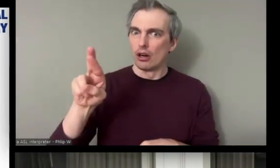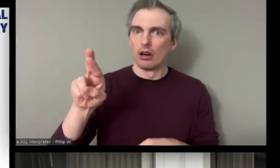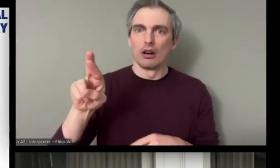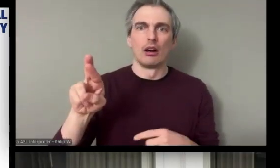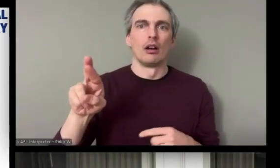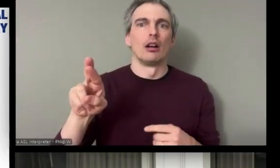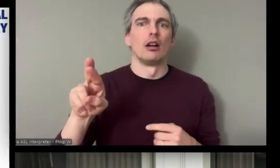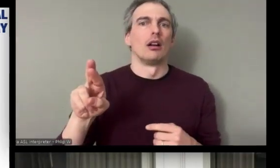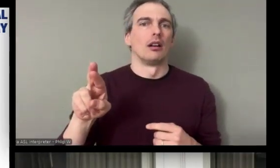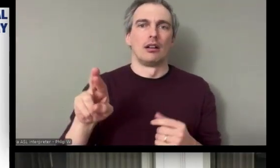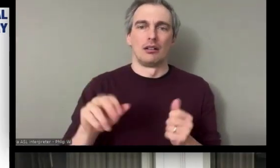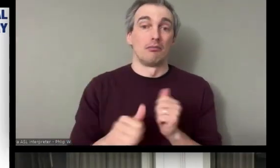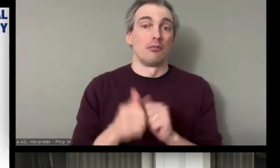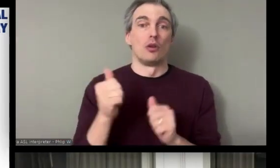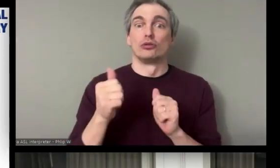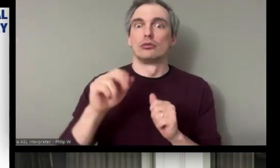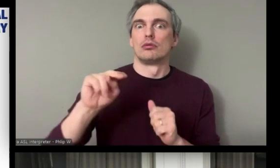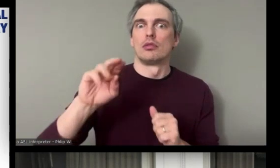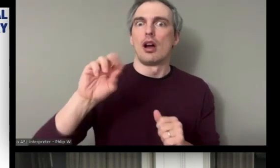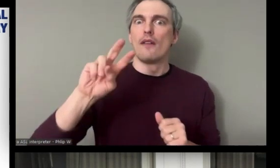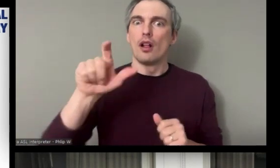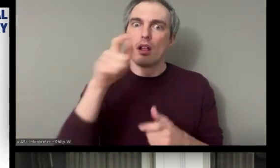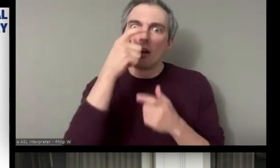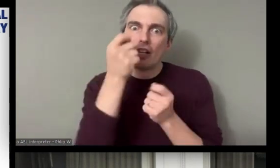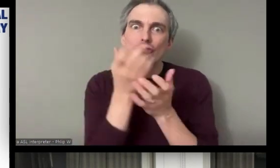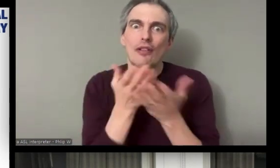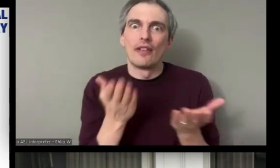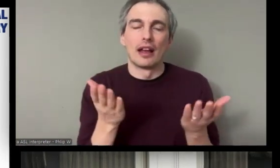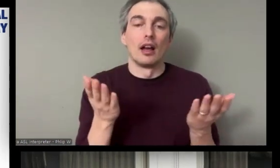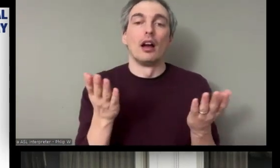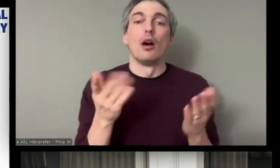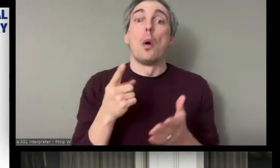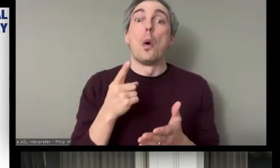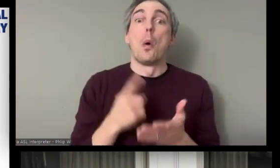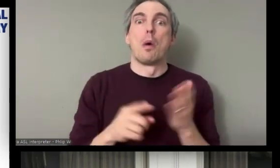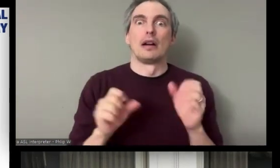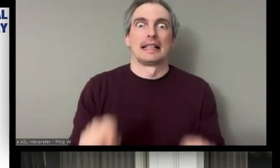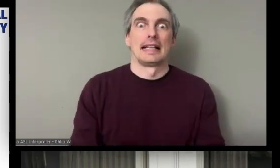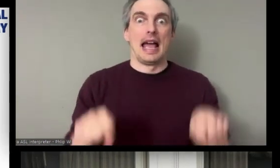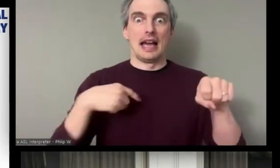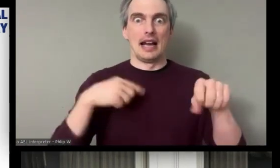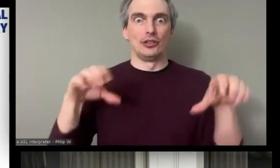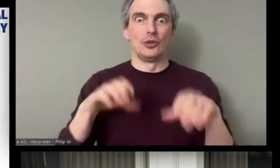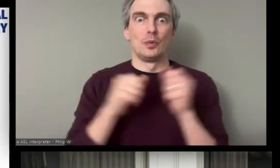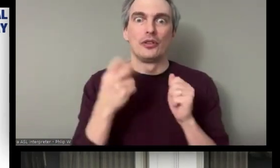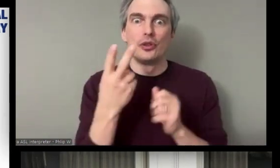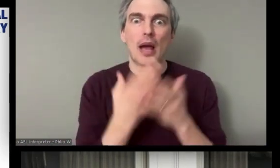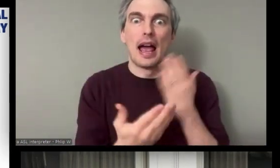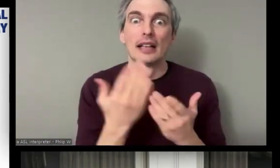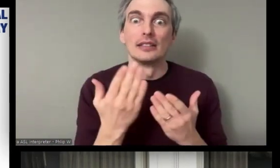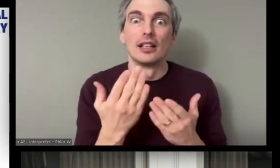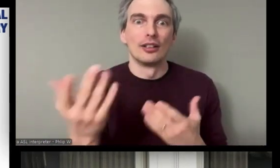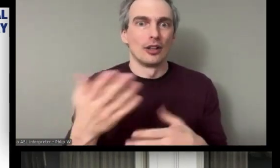What kind of design patterns can I make? And so that creates new opportunities, but then new accessibility challenges.